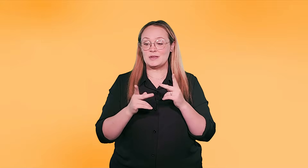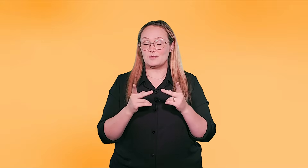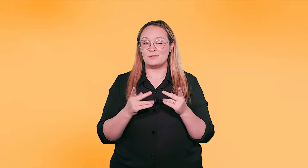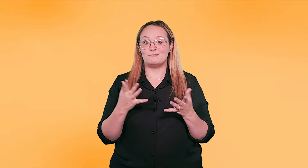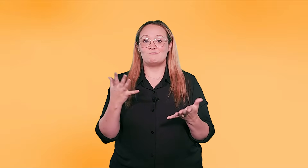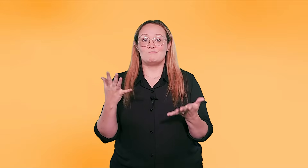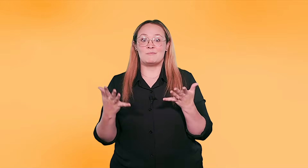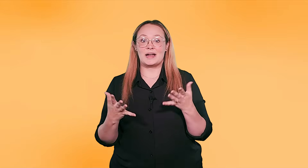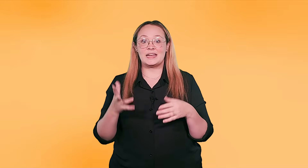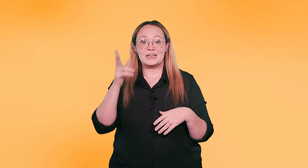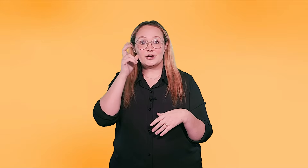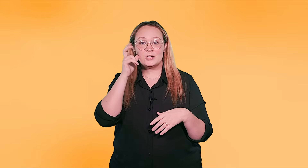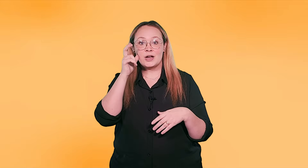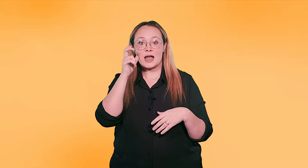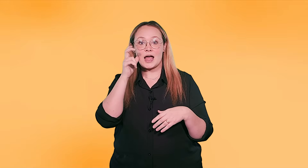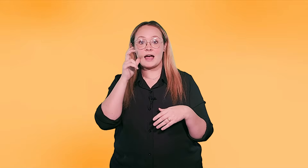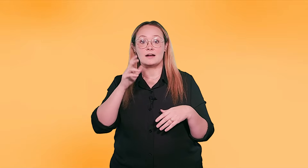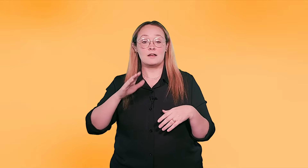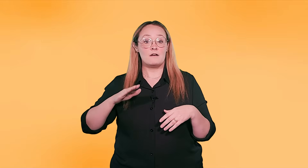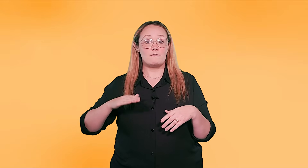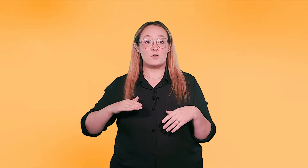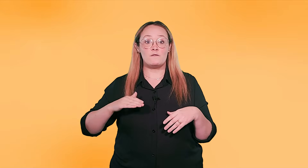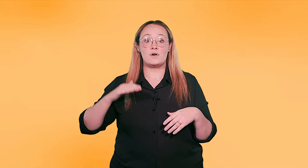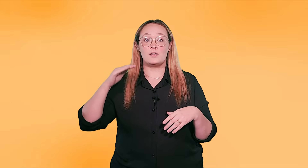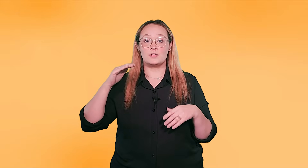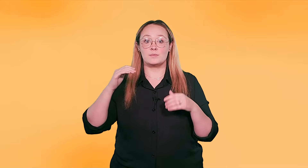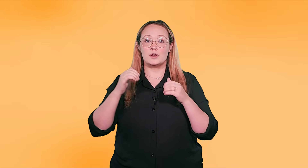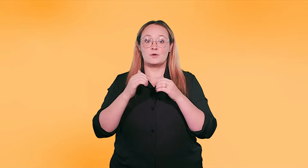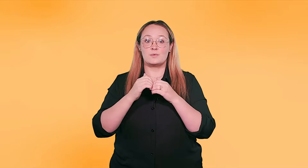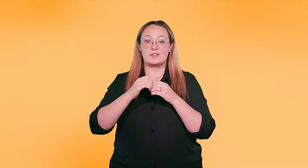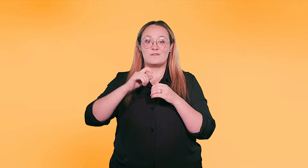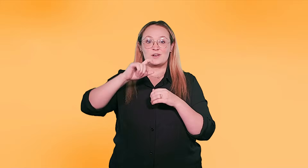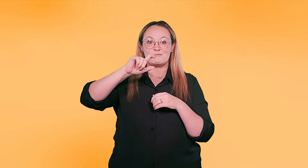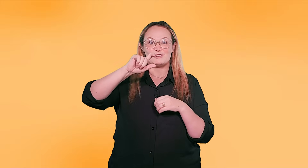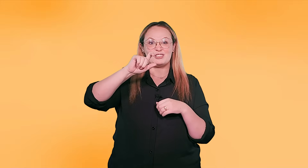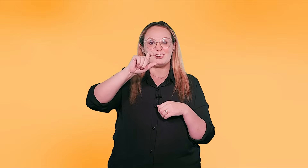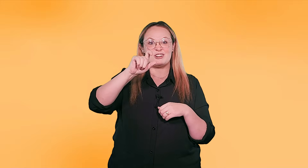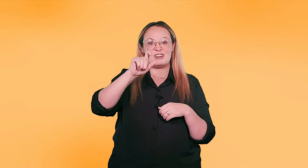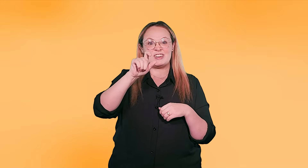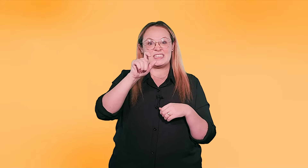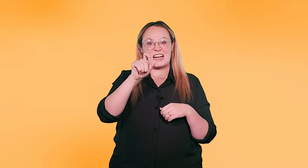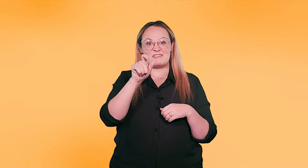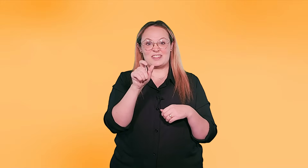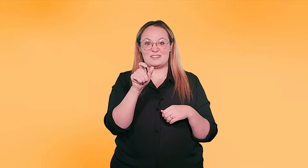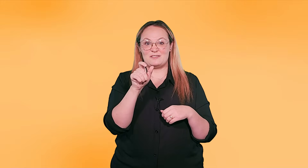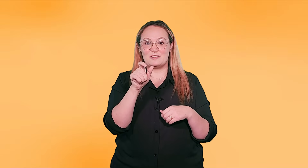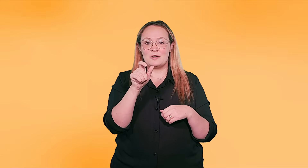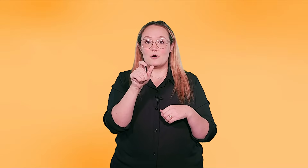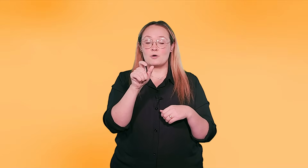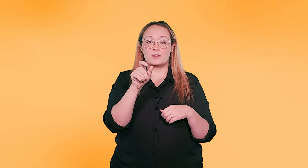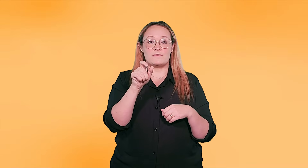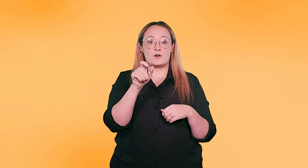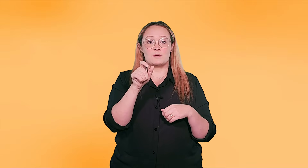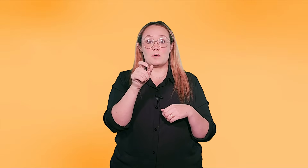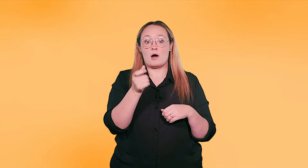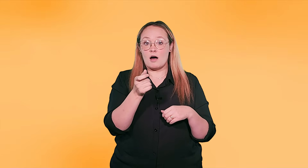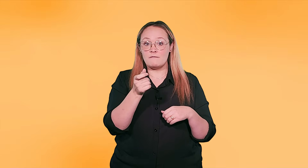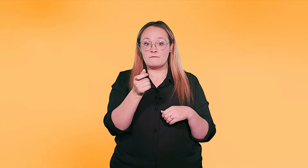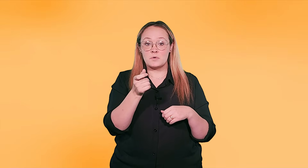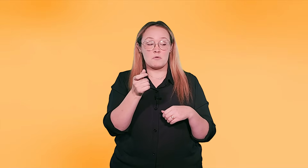people might hear at full volume, with the volume turned down a little, or with the volume off,